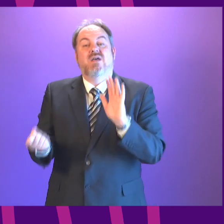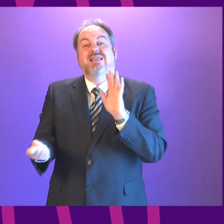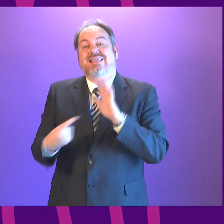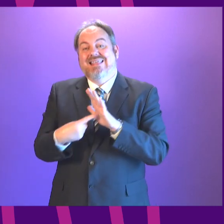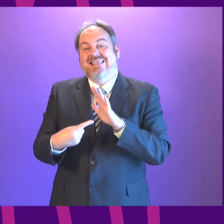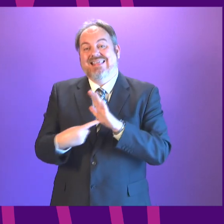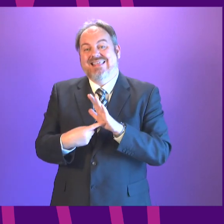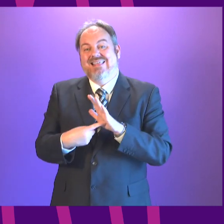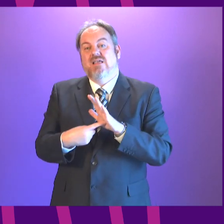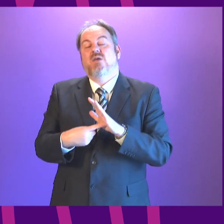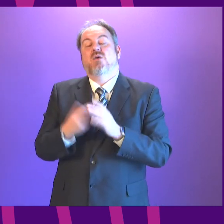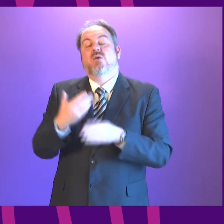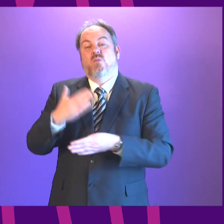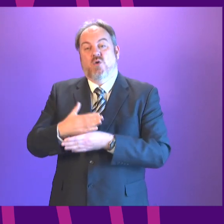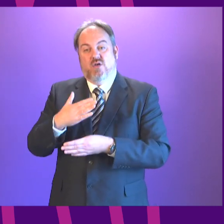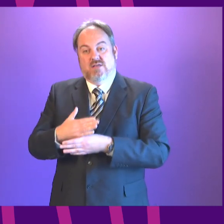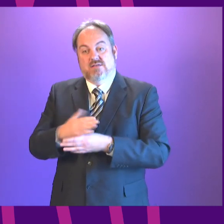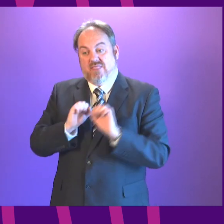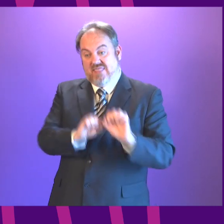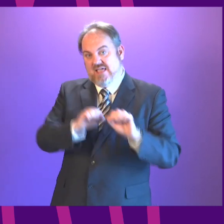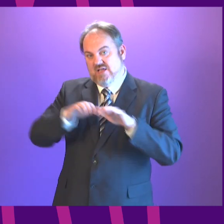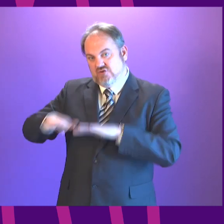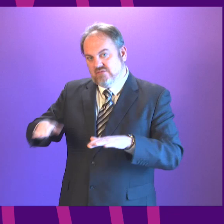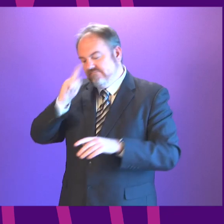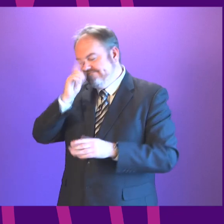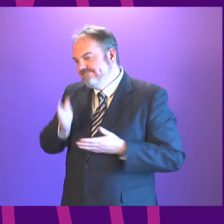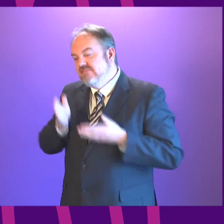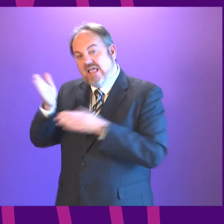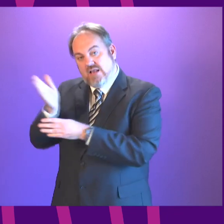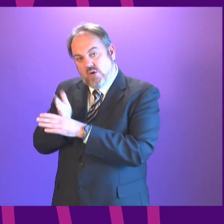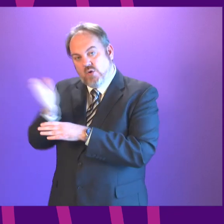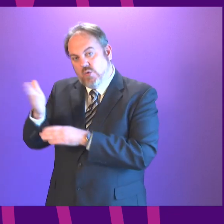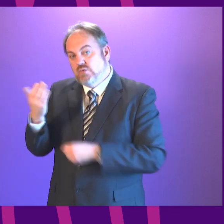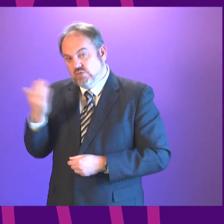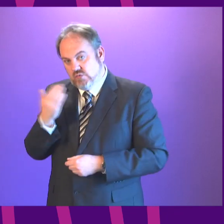identified key workers at an earlier stage in the pandemic and updated guidance was published